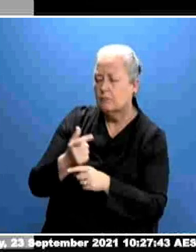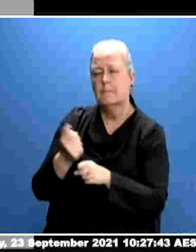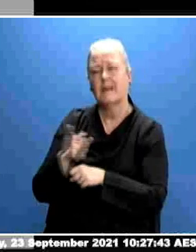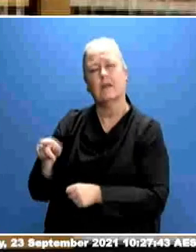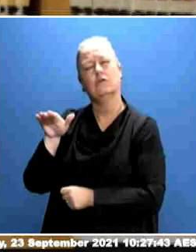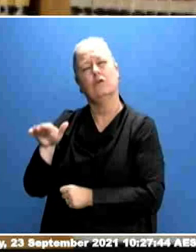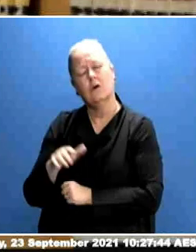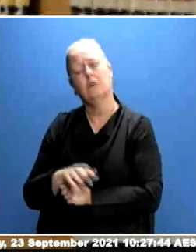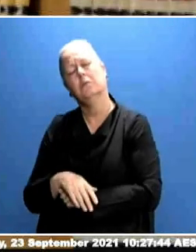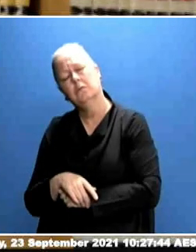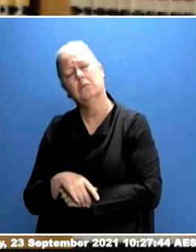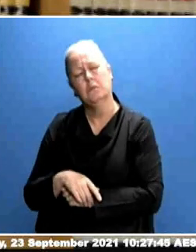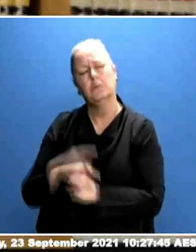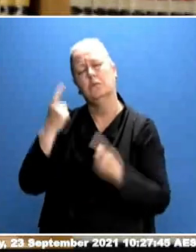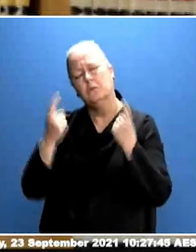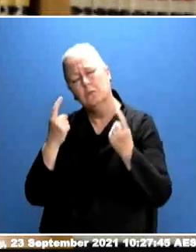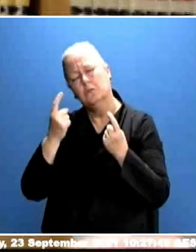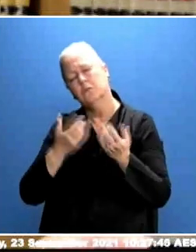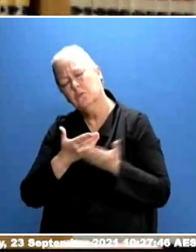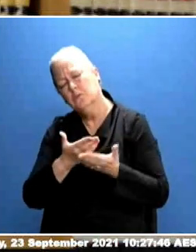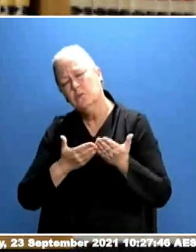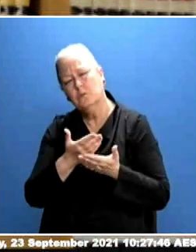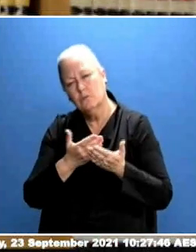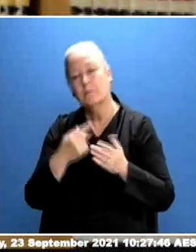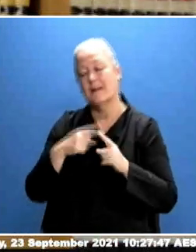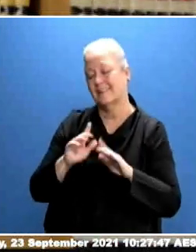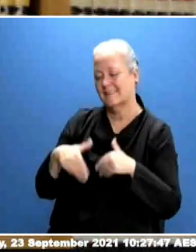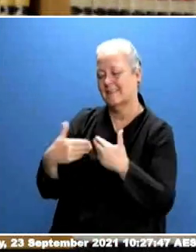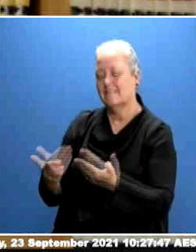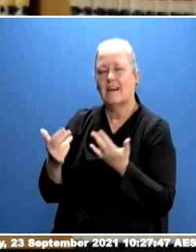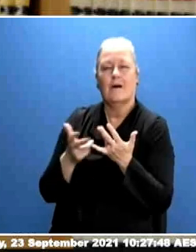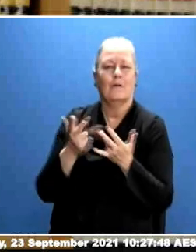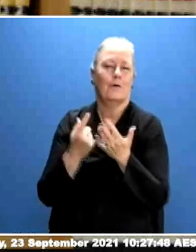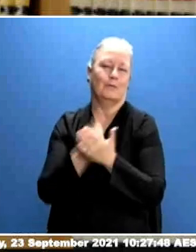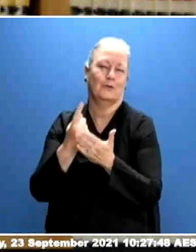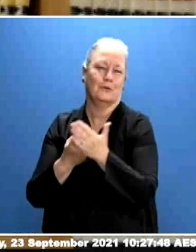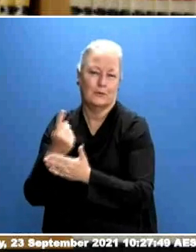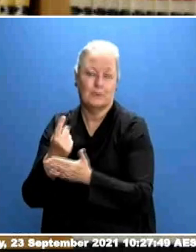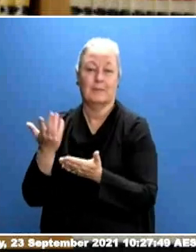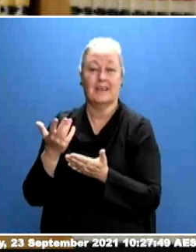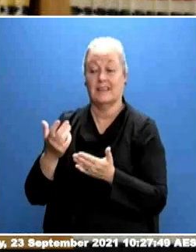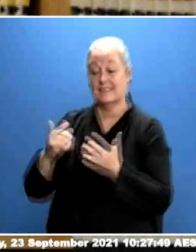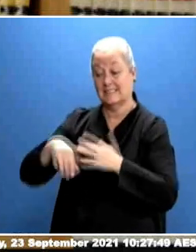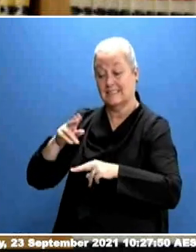what's going on for them and also provide opportunities where the staff can observe and provide feedback to the child